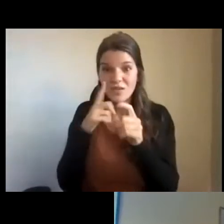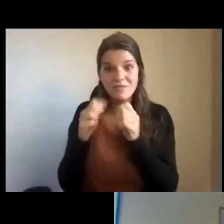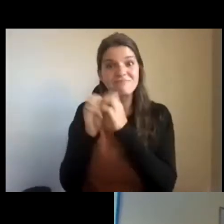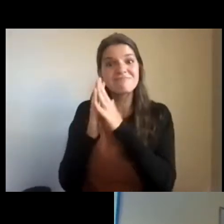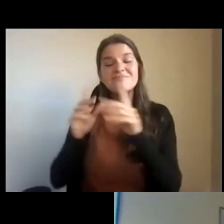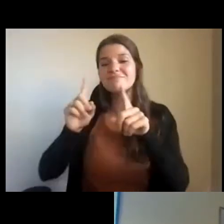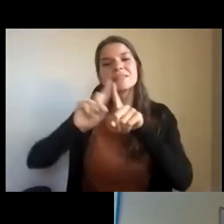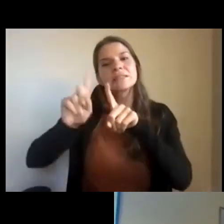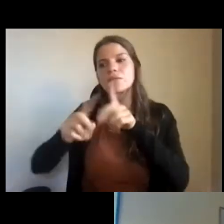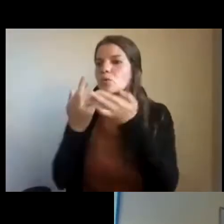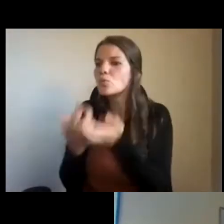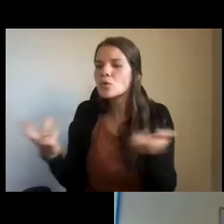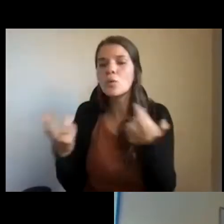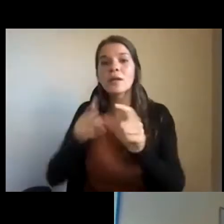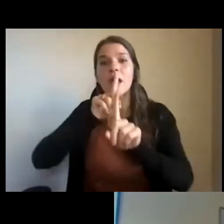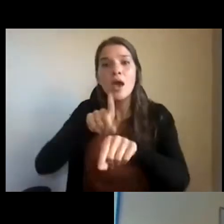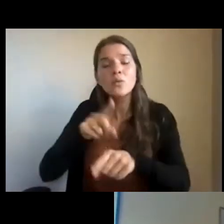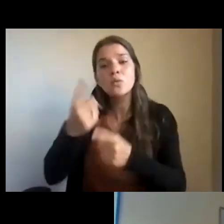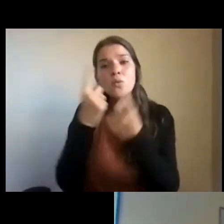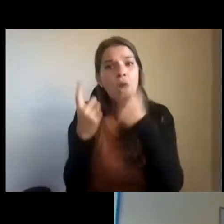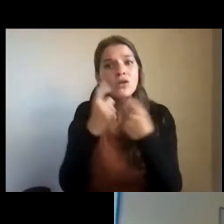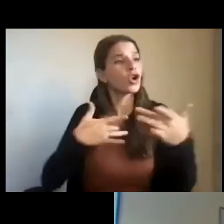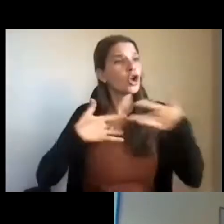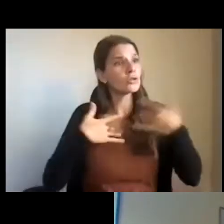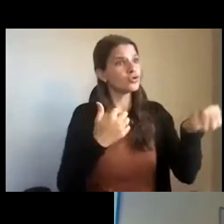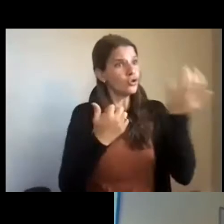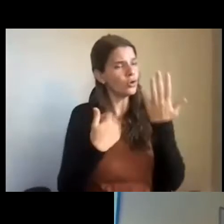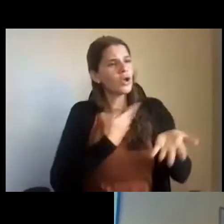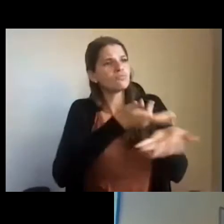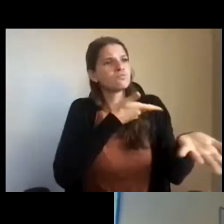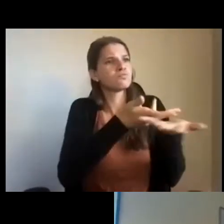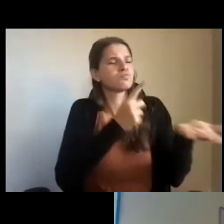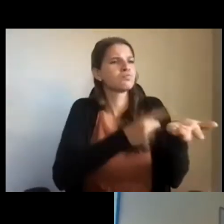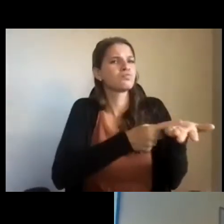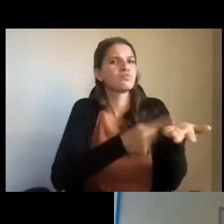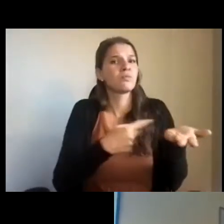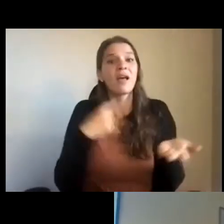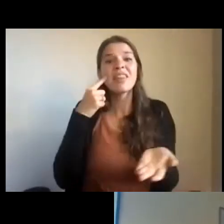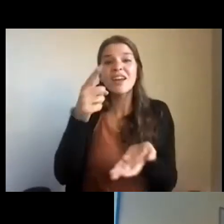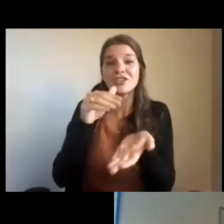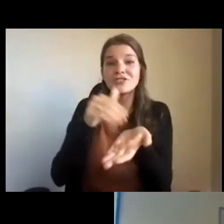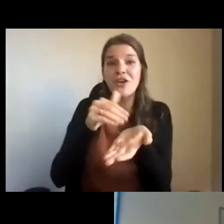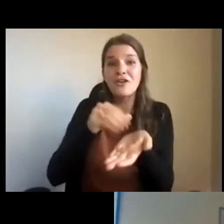answer questions and respond to concerns. I think that Dr. Branche hit a number of those already.